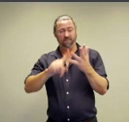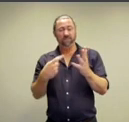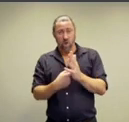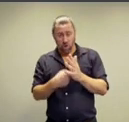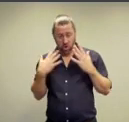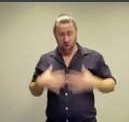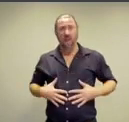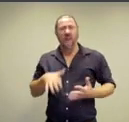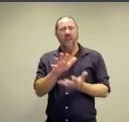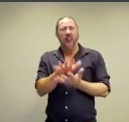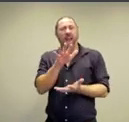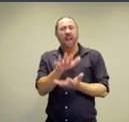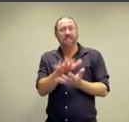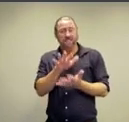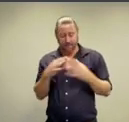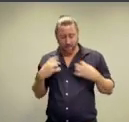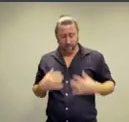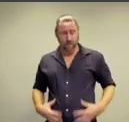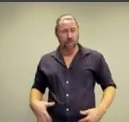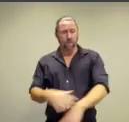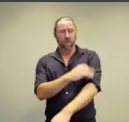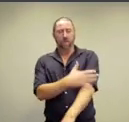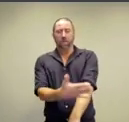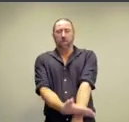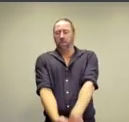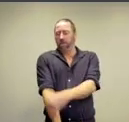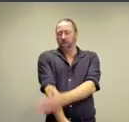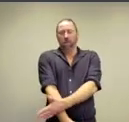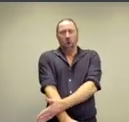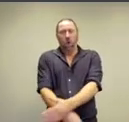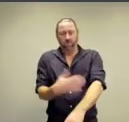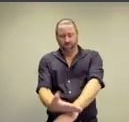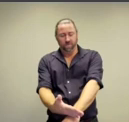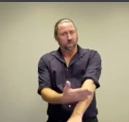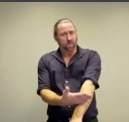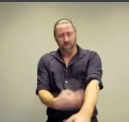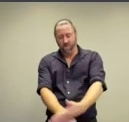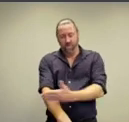lined alligator imprinted leather women's jacket with crop sleeves.